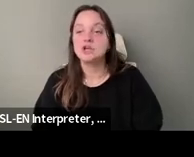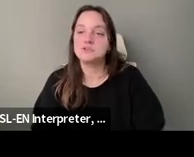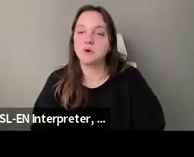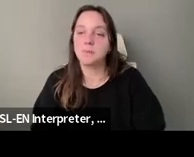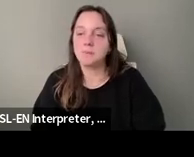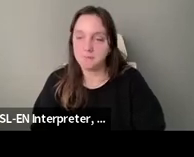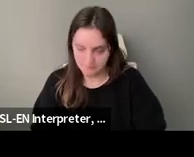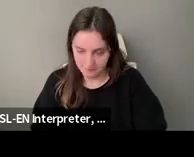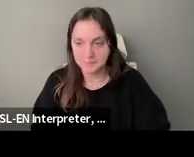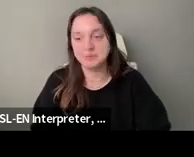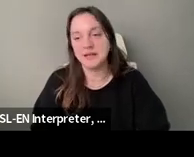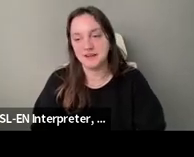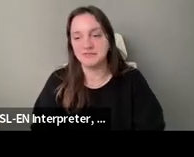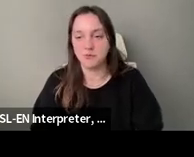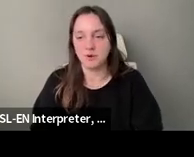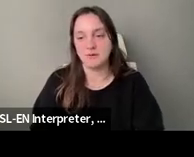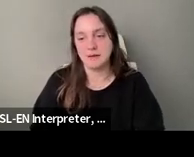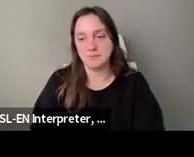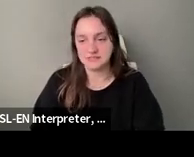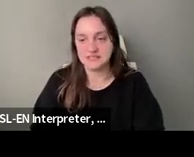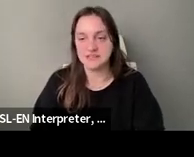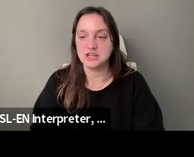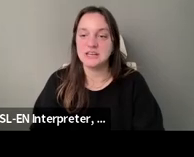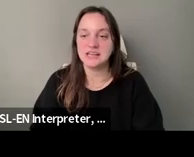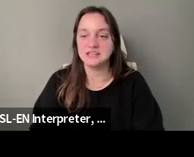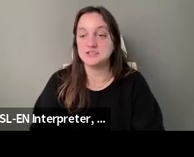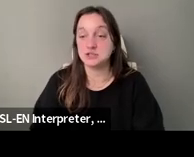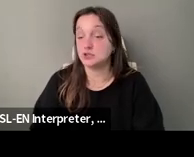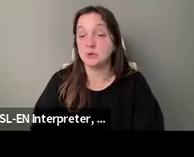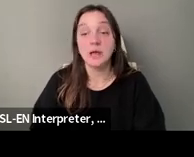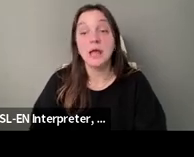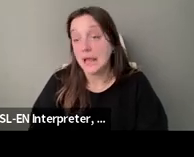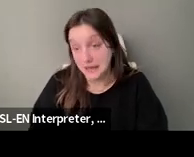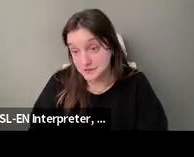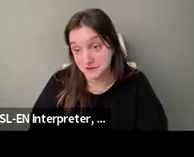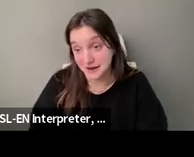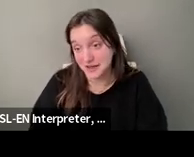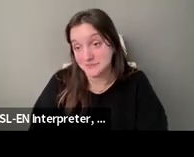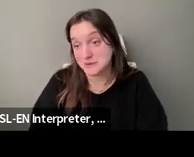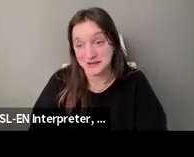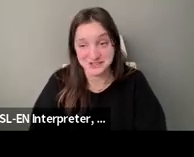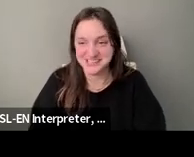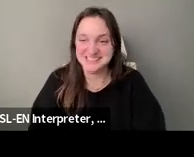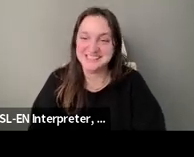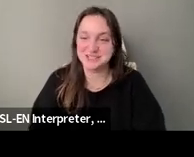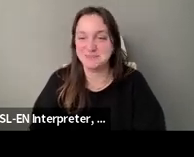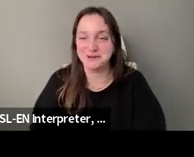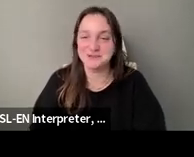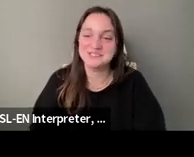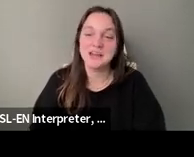So my plan for my presentation is to answer Elham's questions that she posed. I'll also share what the